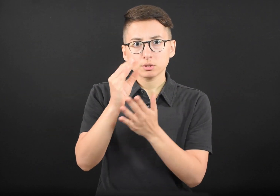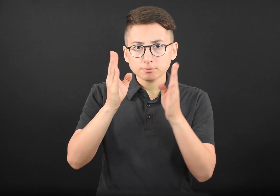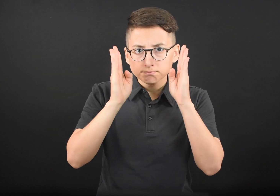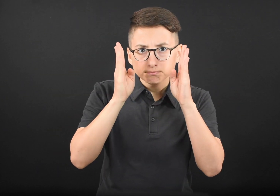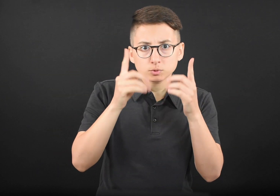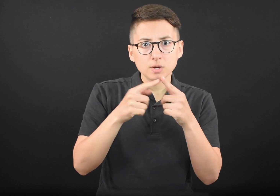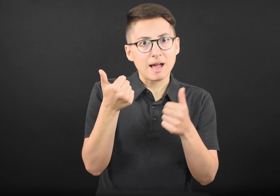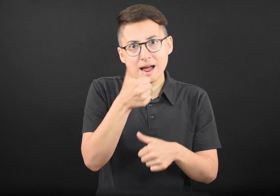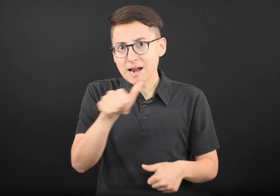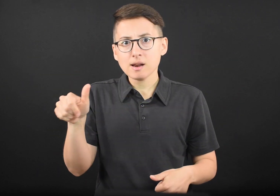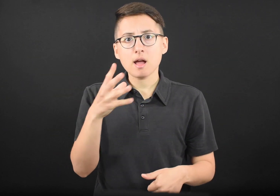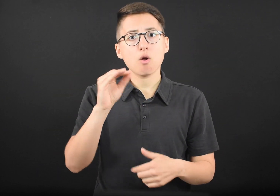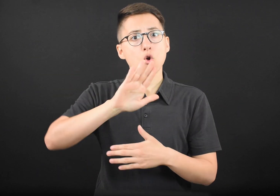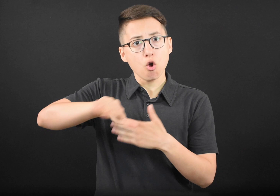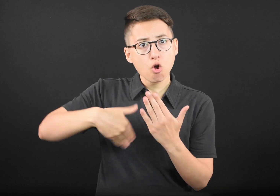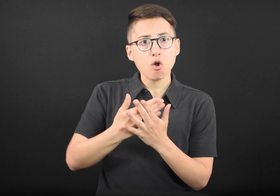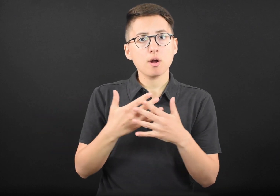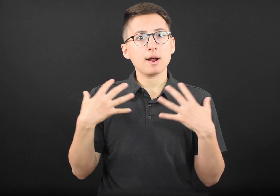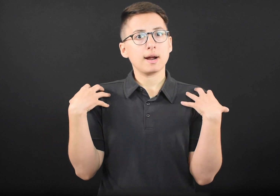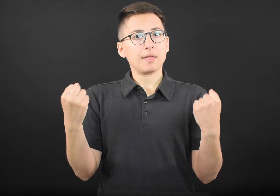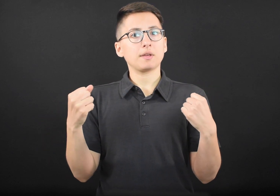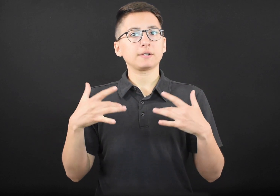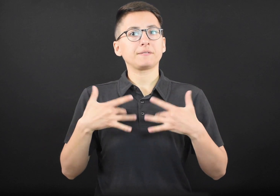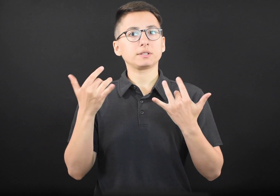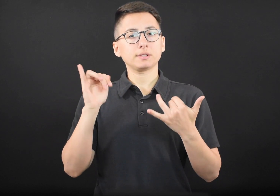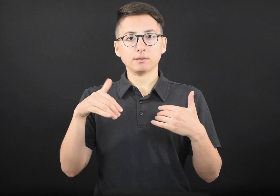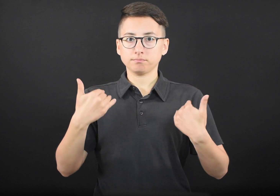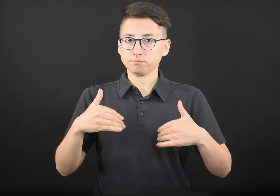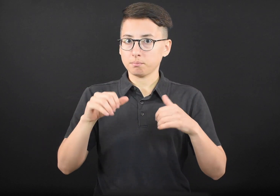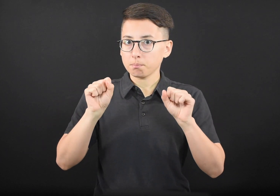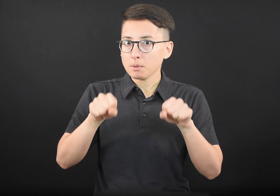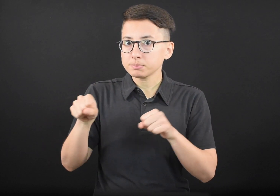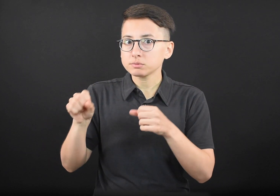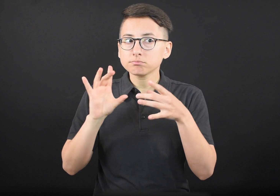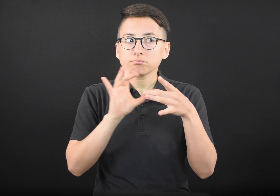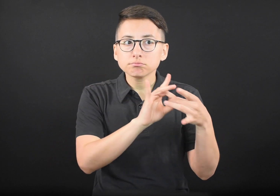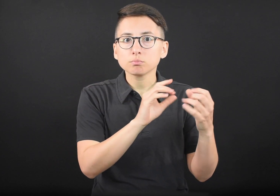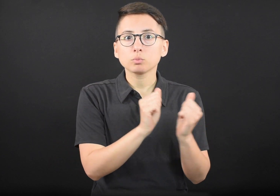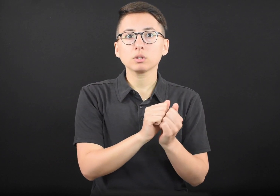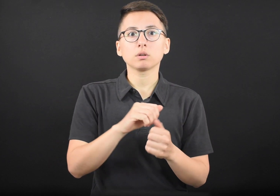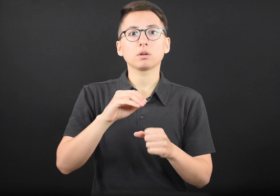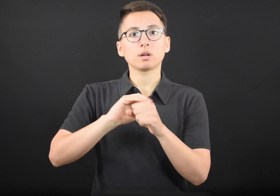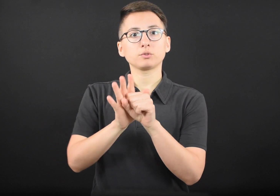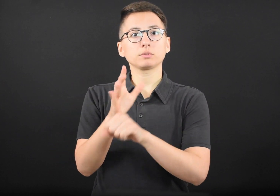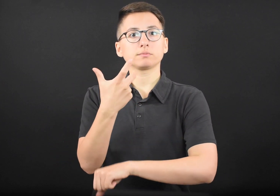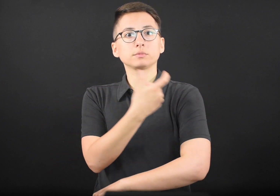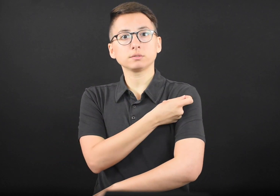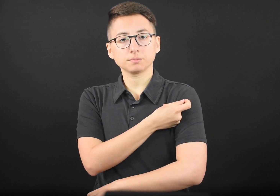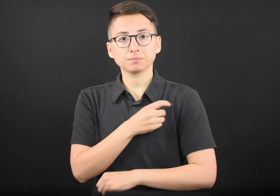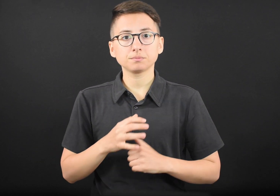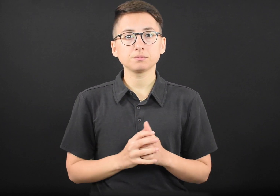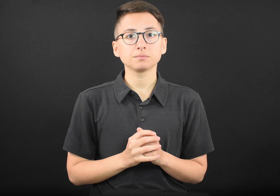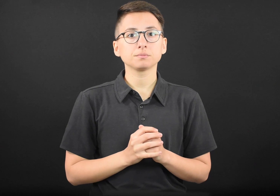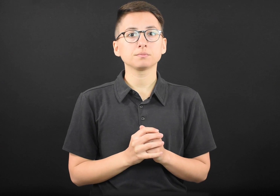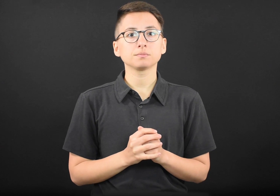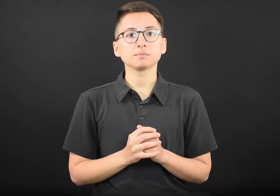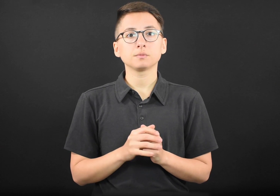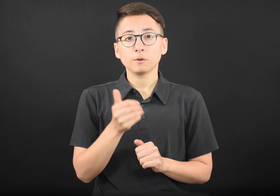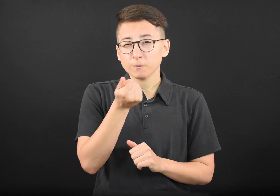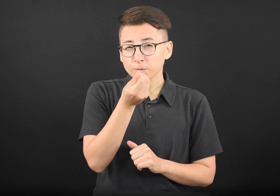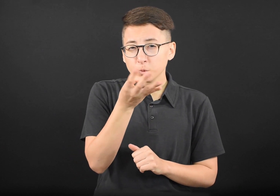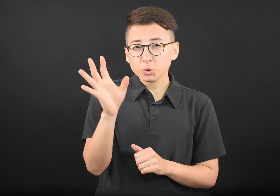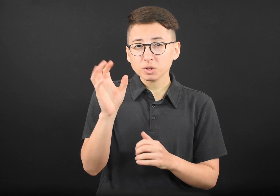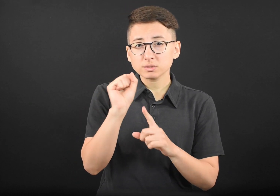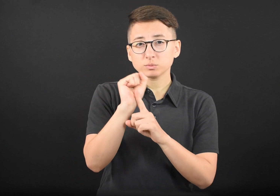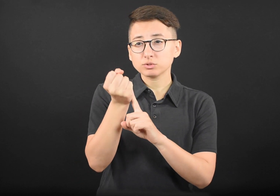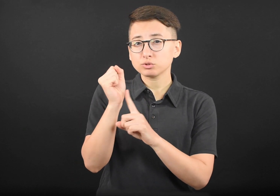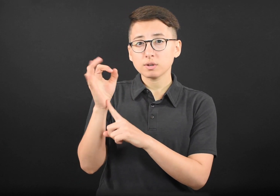attention to any and all health events possibly related to a COVID-19 vaccine. The few cases of